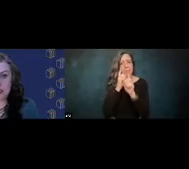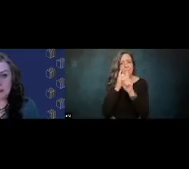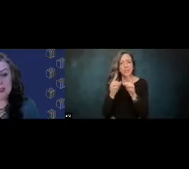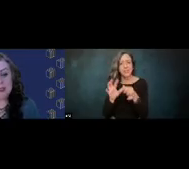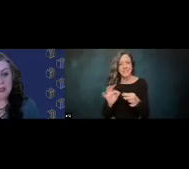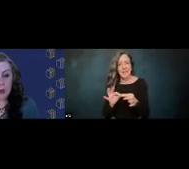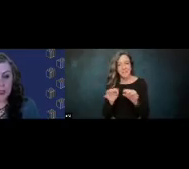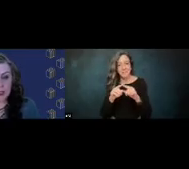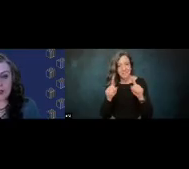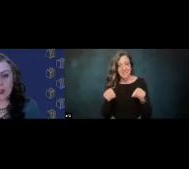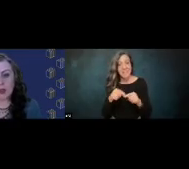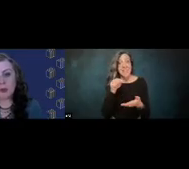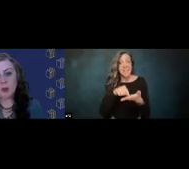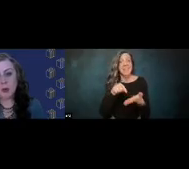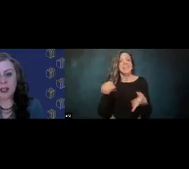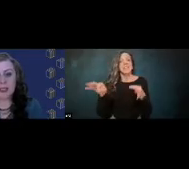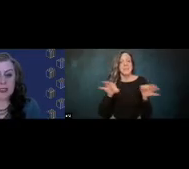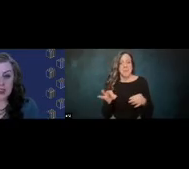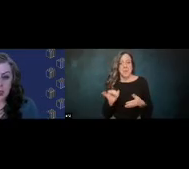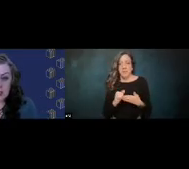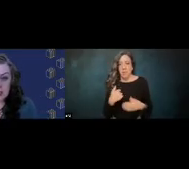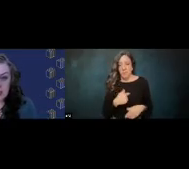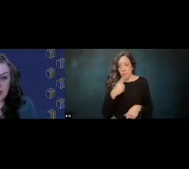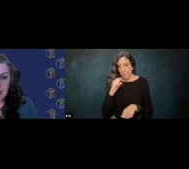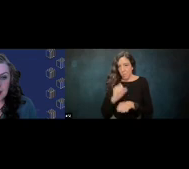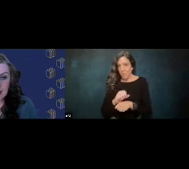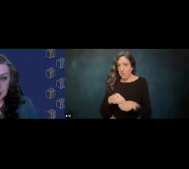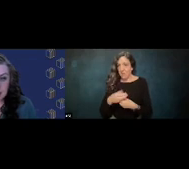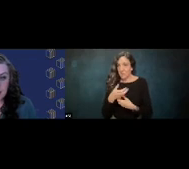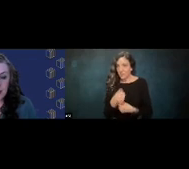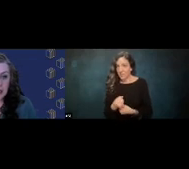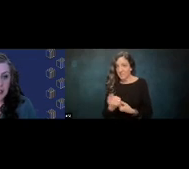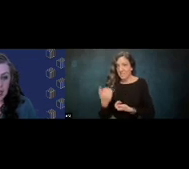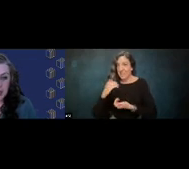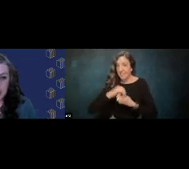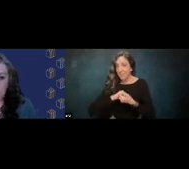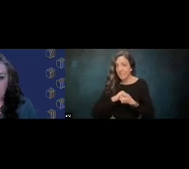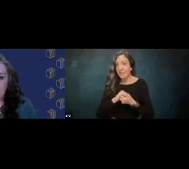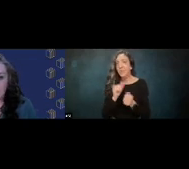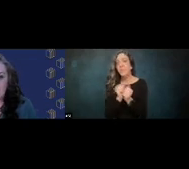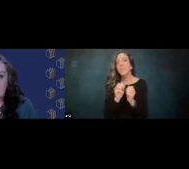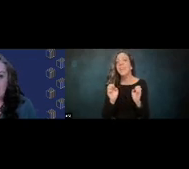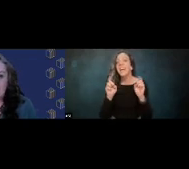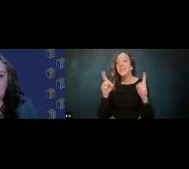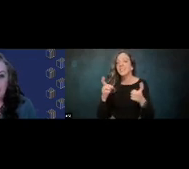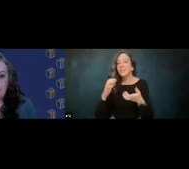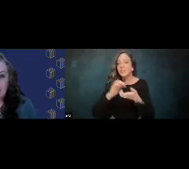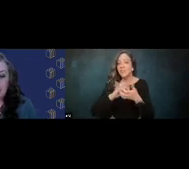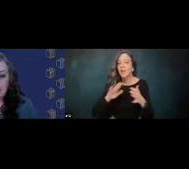which explains that we will work in an entrusted collaboration with educational partners to create